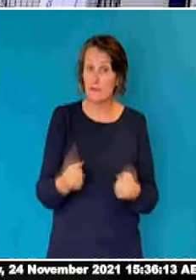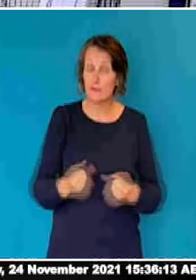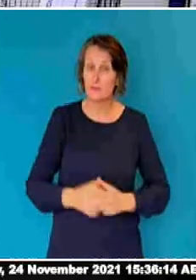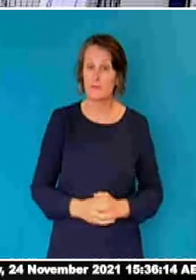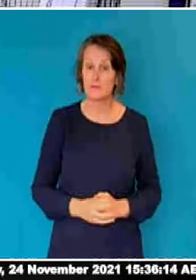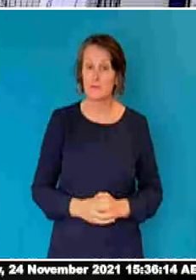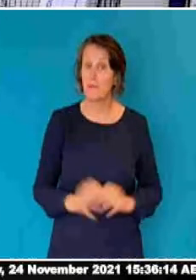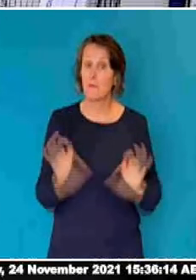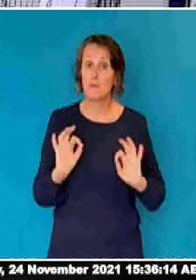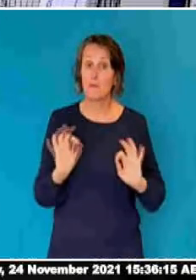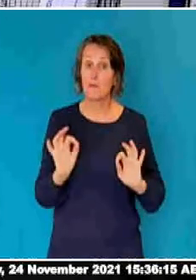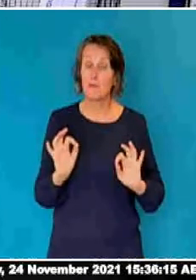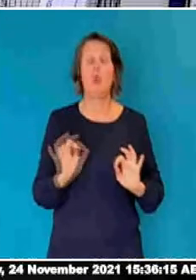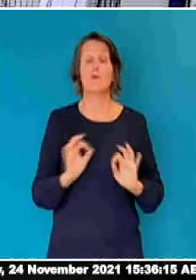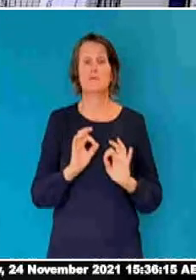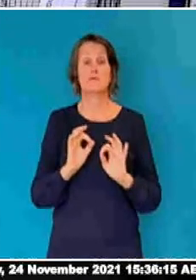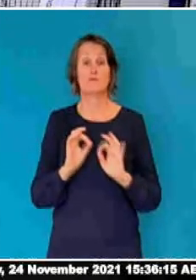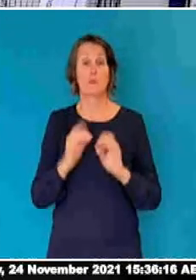Apparently not. Is there an appearance for Australia Post?